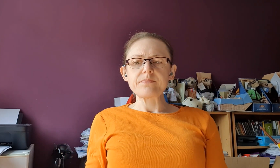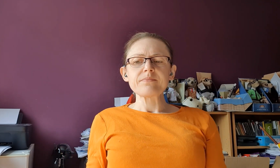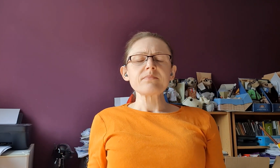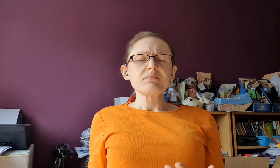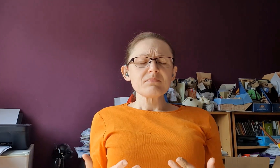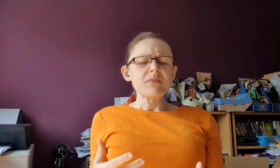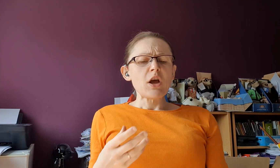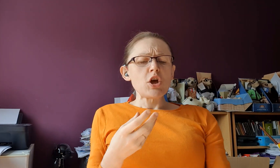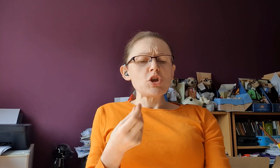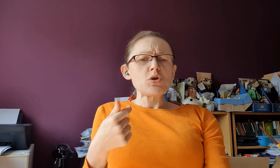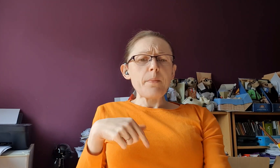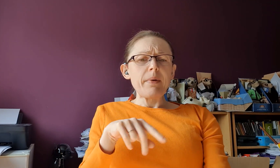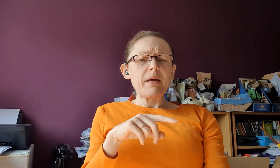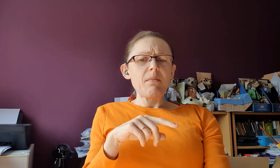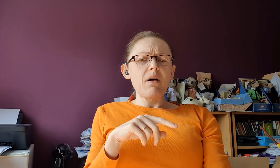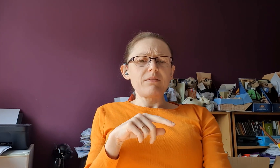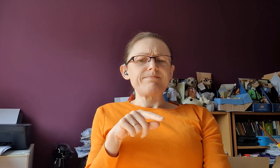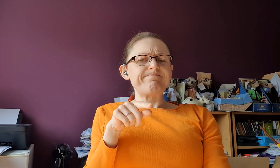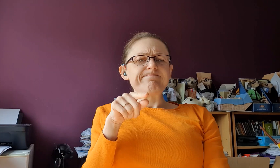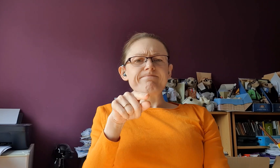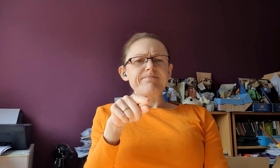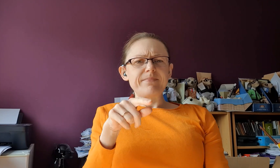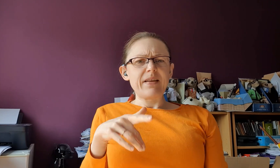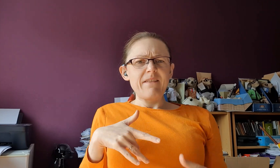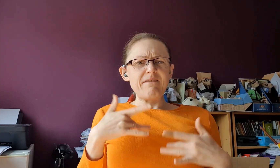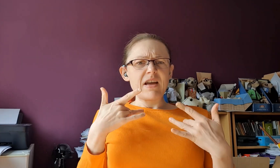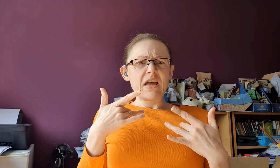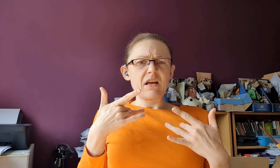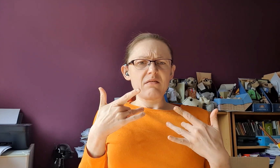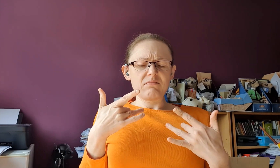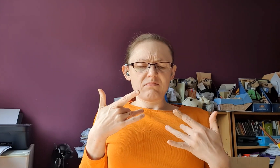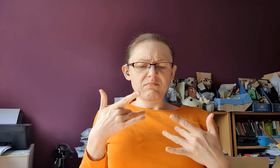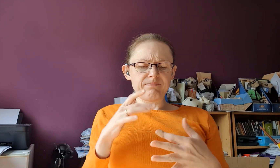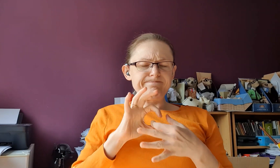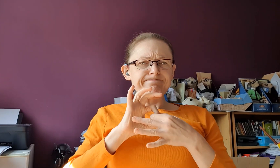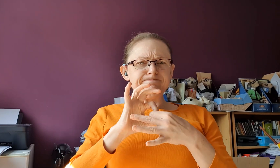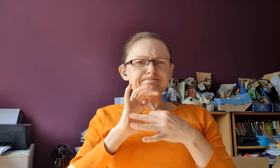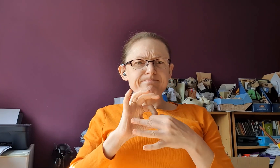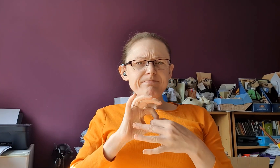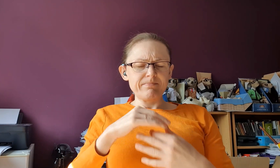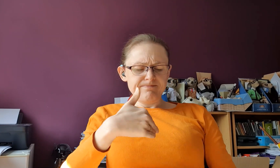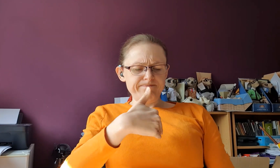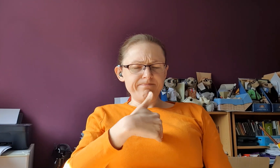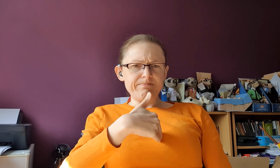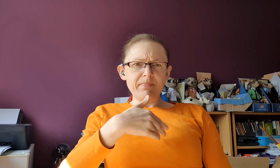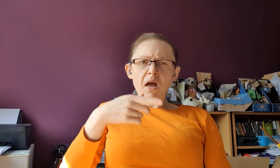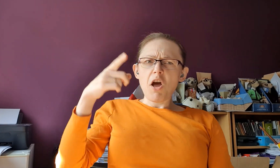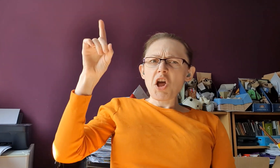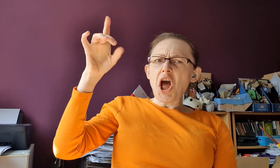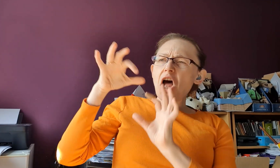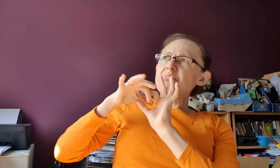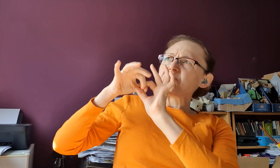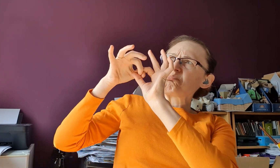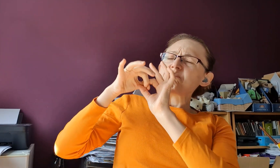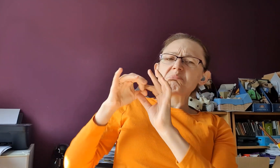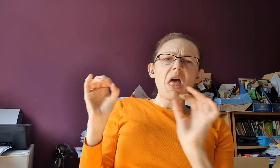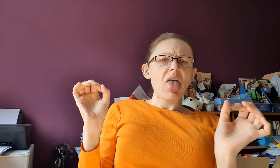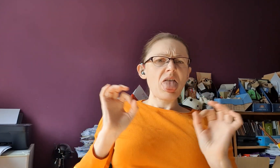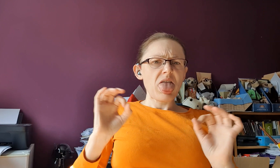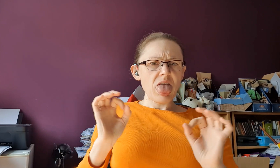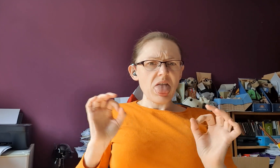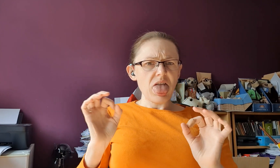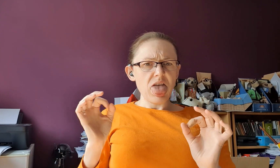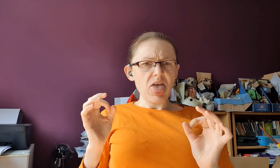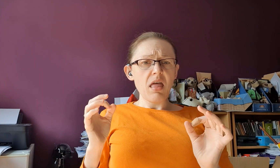So people don't feel any attachment to God in their heart.